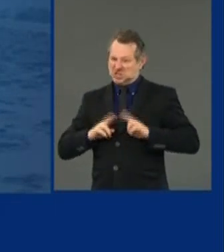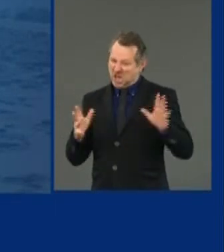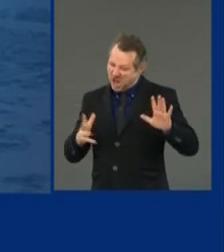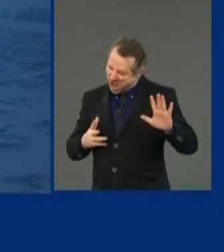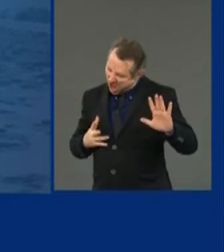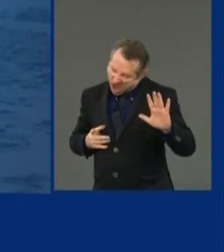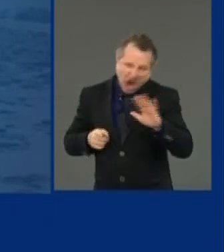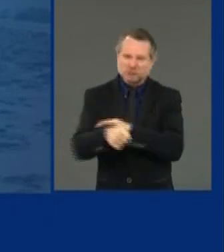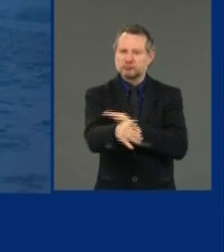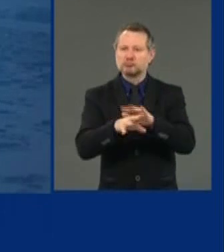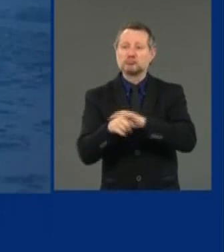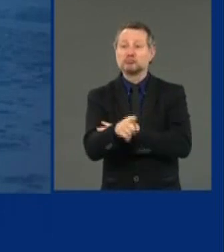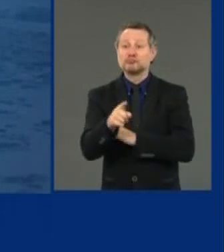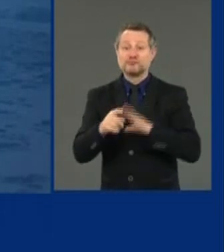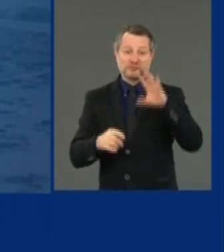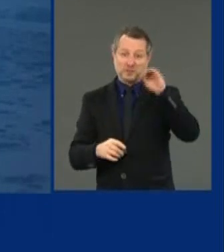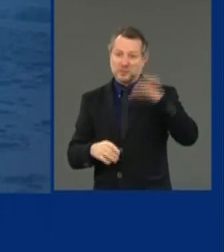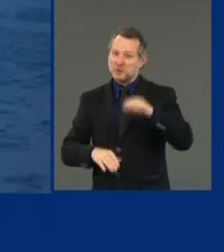BUT 50% CAPACITY WITH THIS